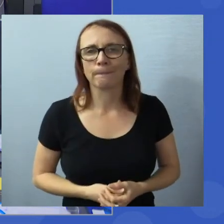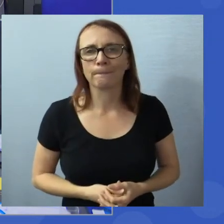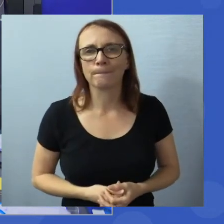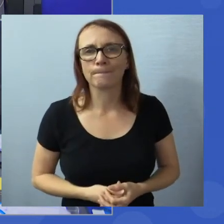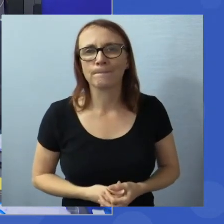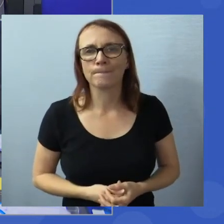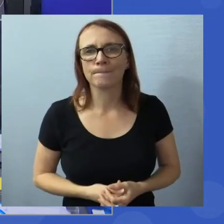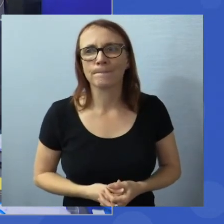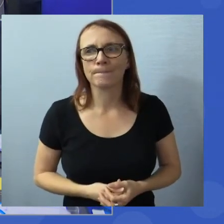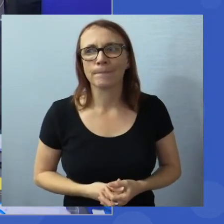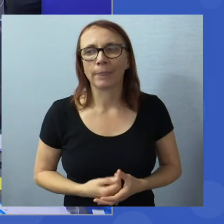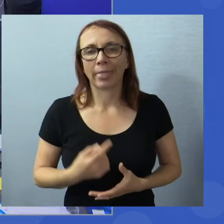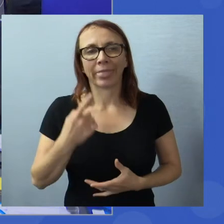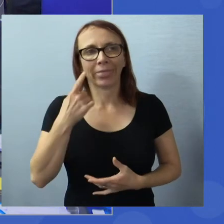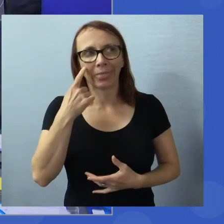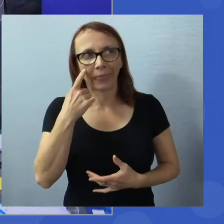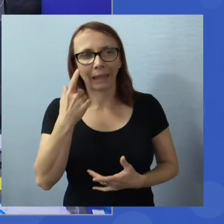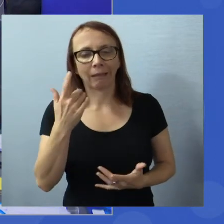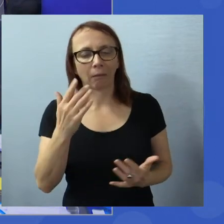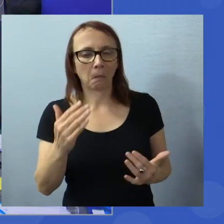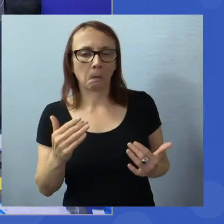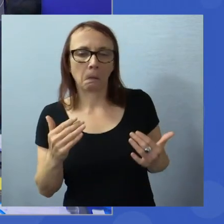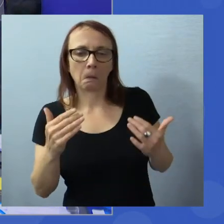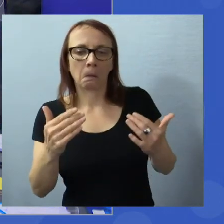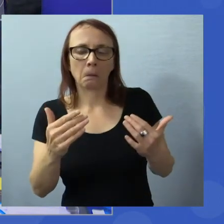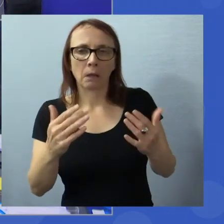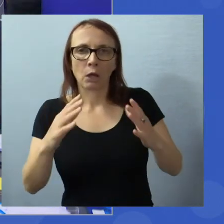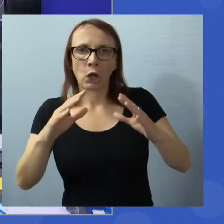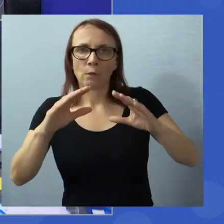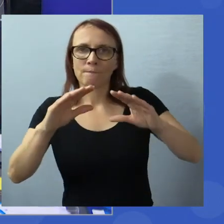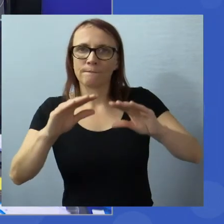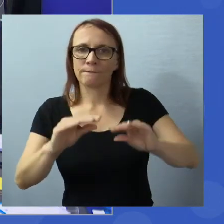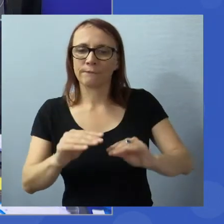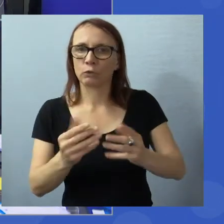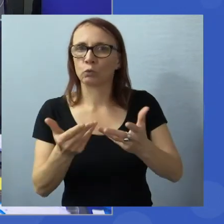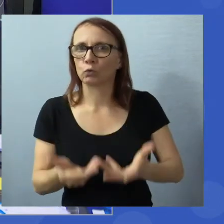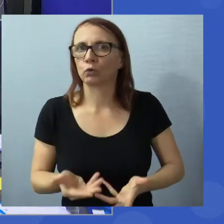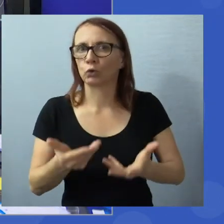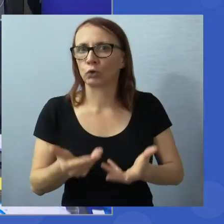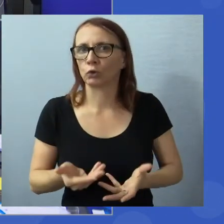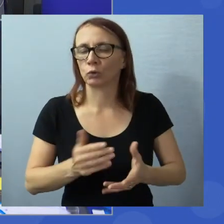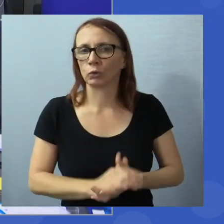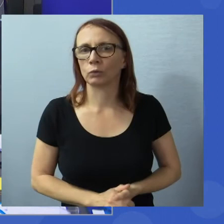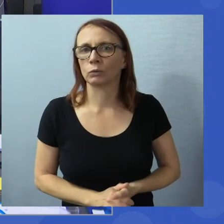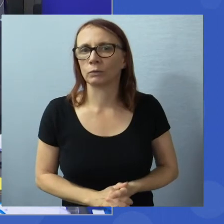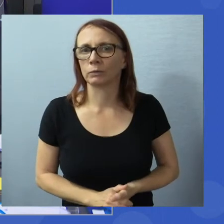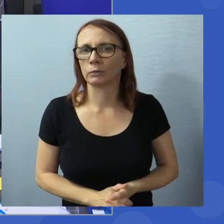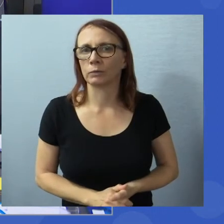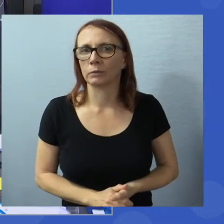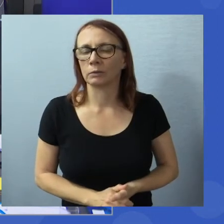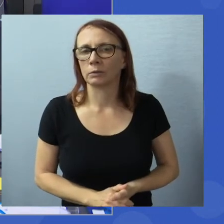think we're kind of moving to a close now and I just wanted to yeah kind of